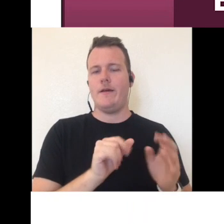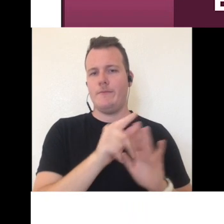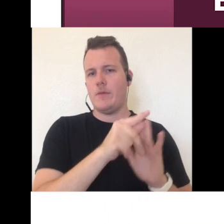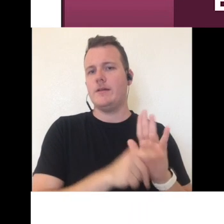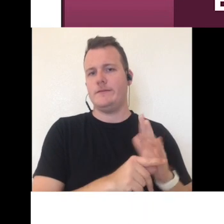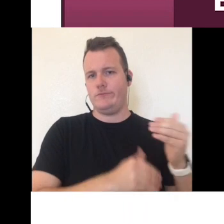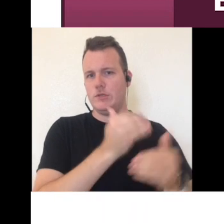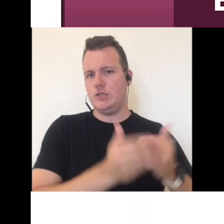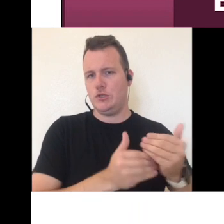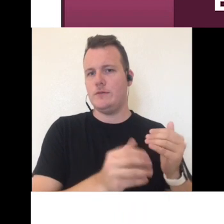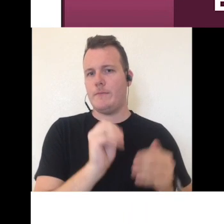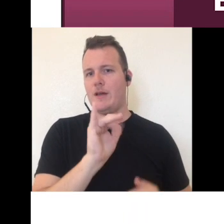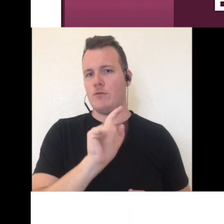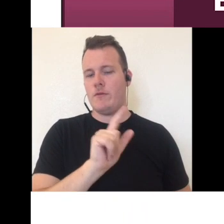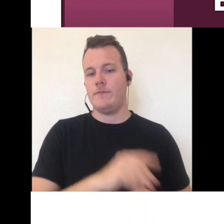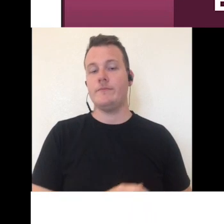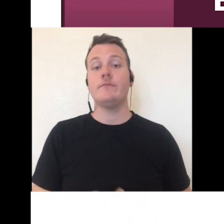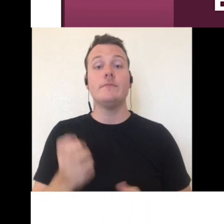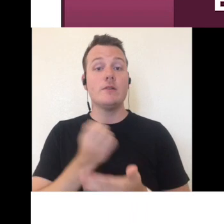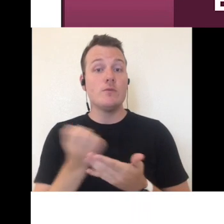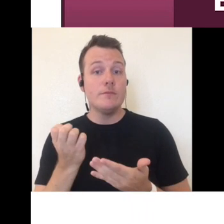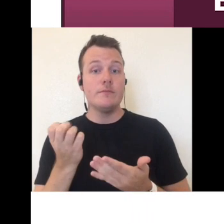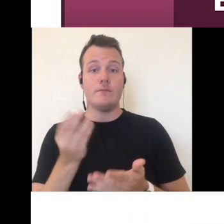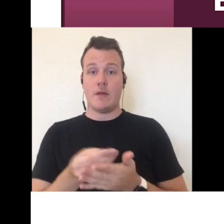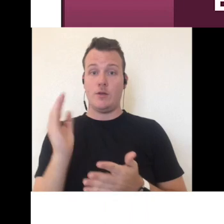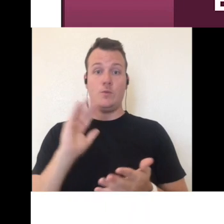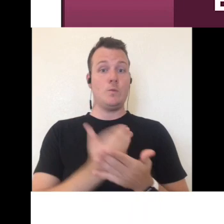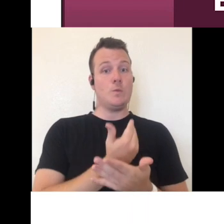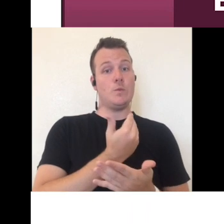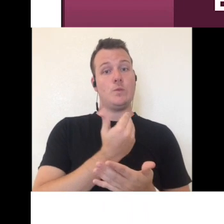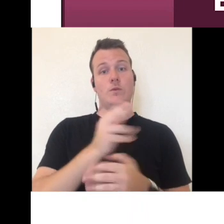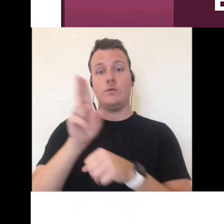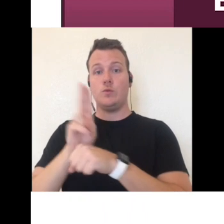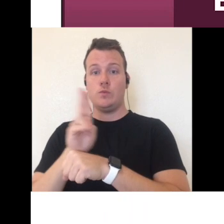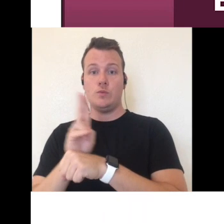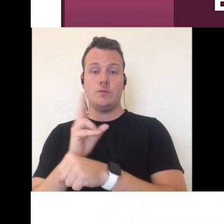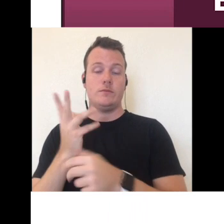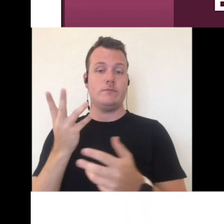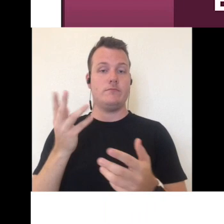our textbook. Equipment. Where you're gonna get it? Is it gonna be new or used,